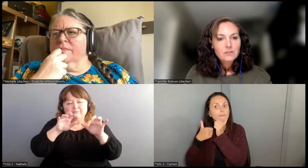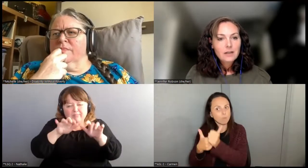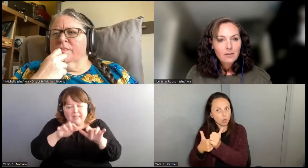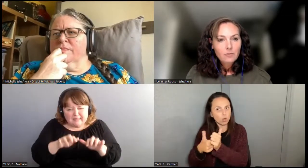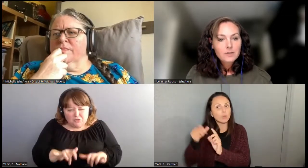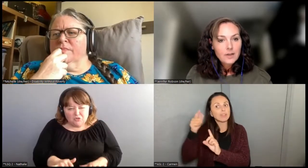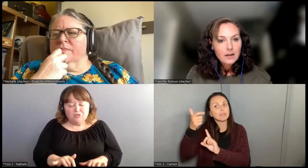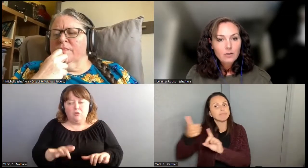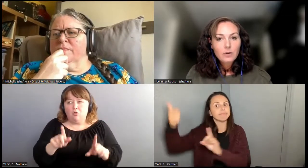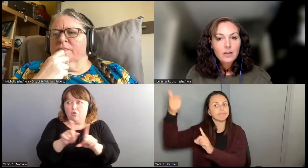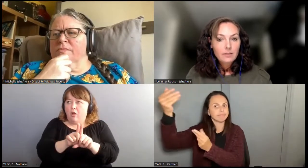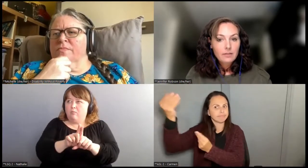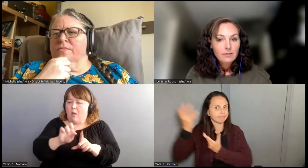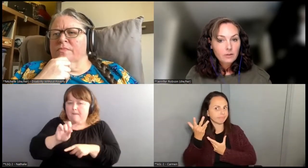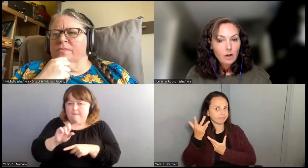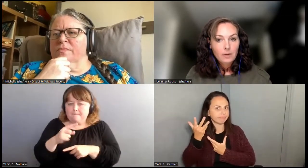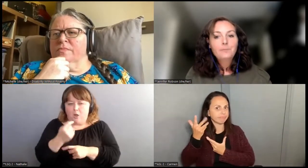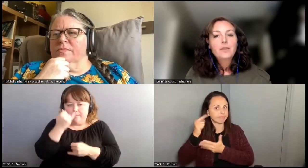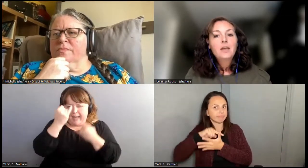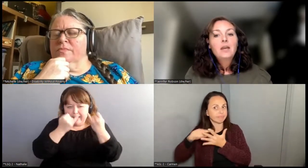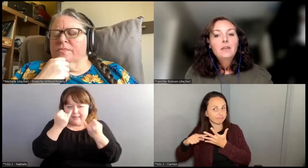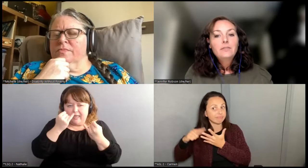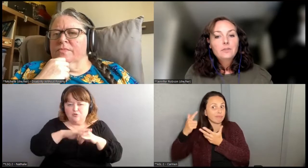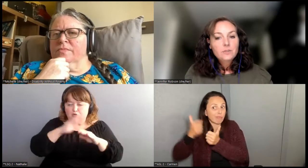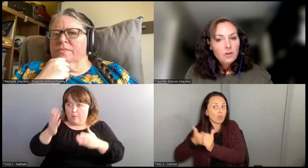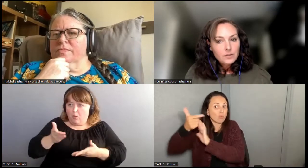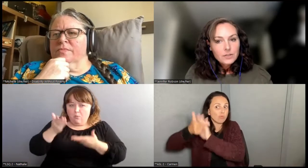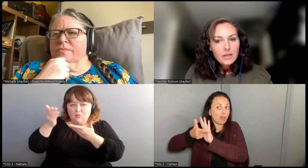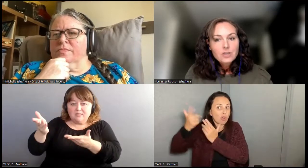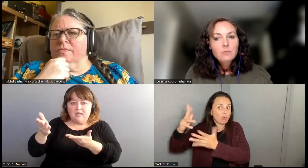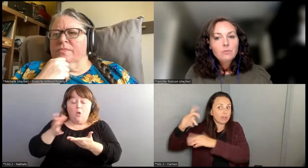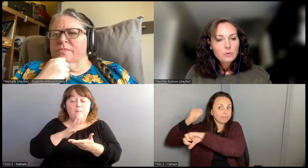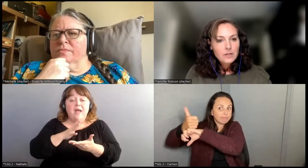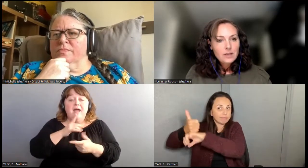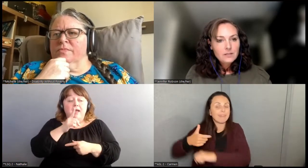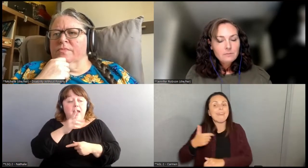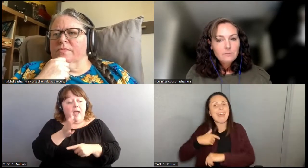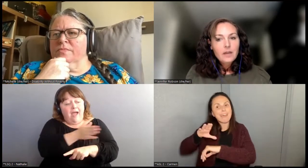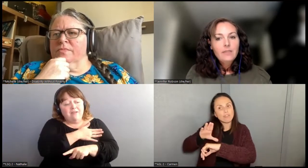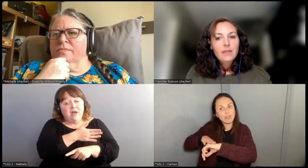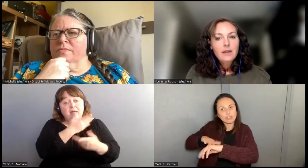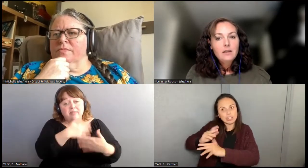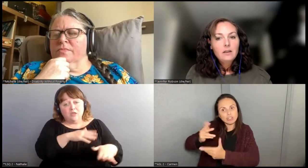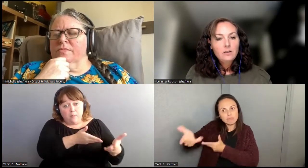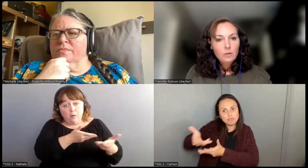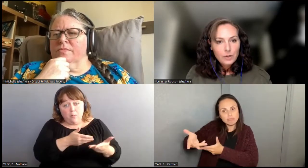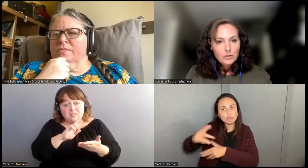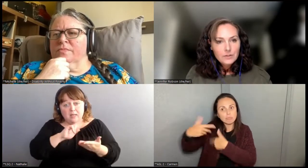SET OUT IN THE LAW. THERE'S A CONSULTATION PROCESS AND THEN LAWYERS